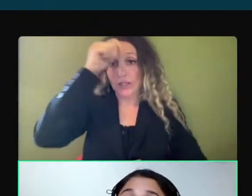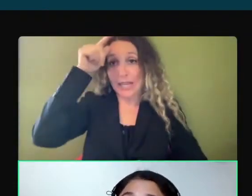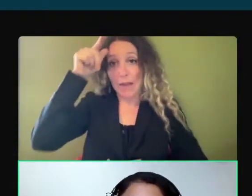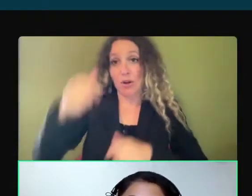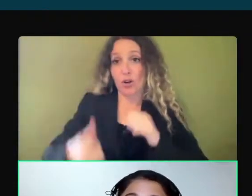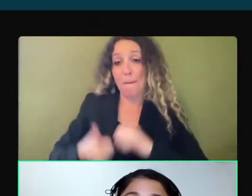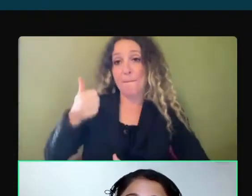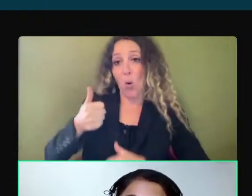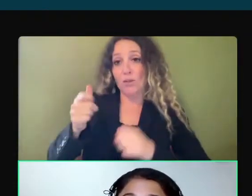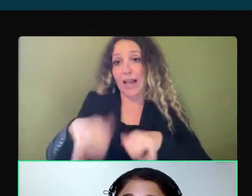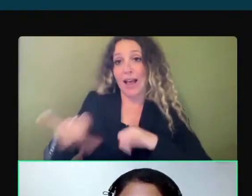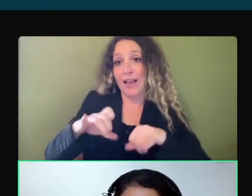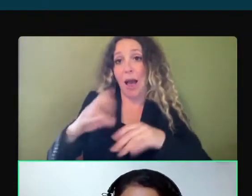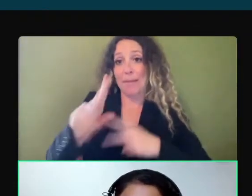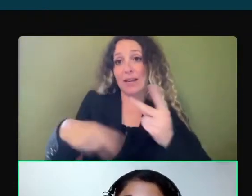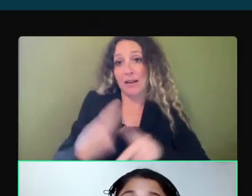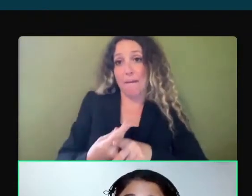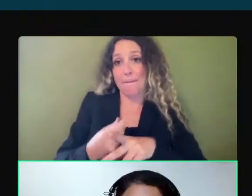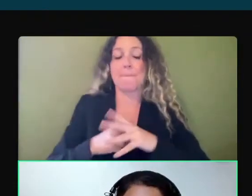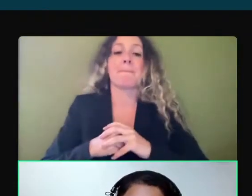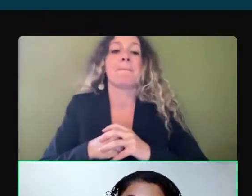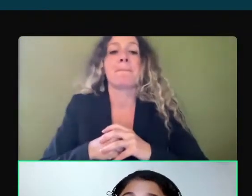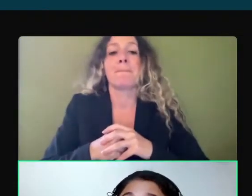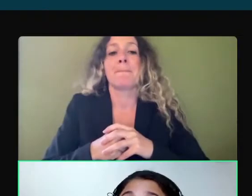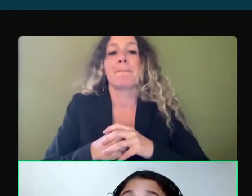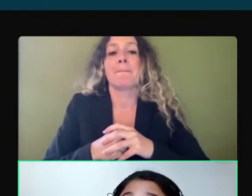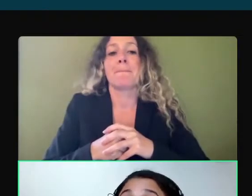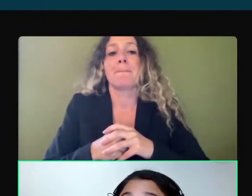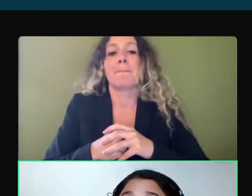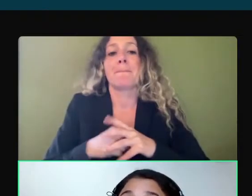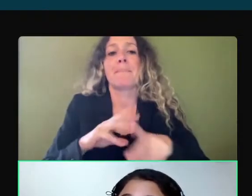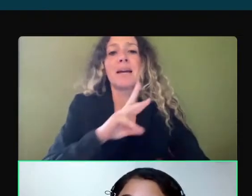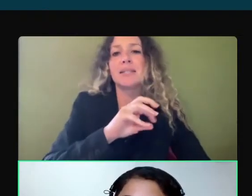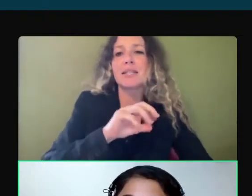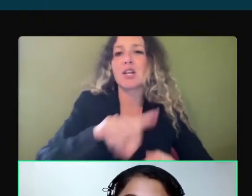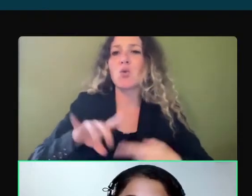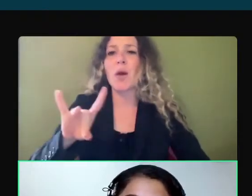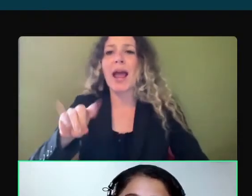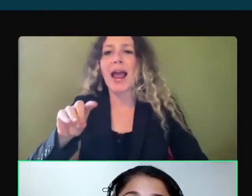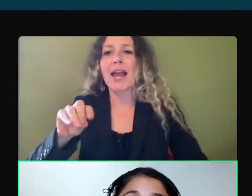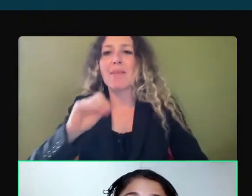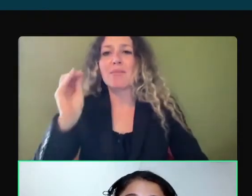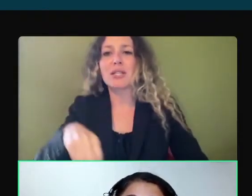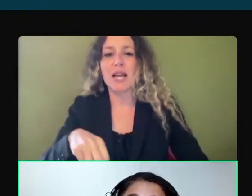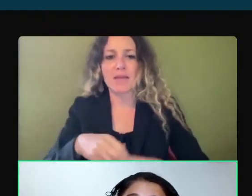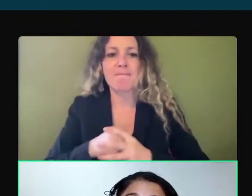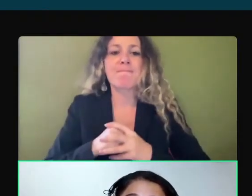60 to 80% rate of dementias are thought to be of Alzheimer's type. You've also been seeing,